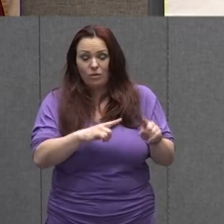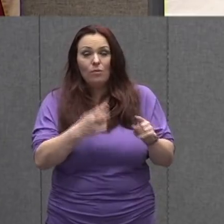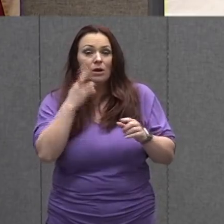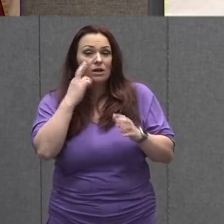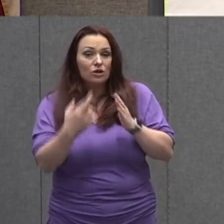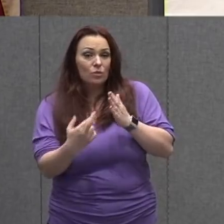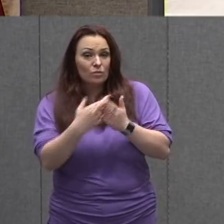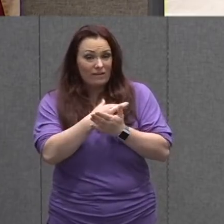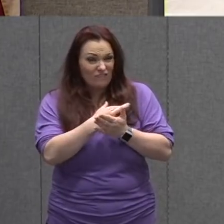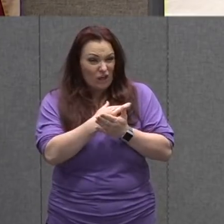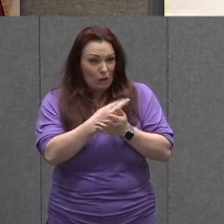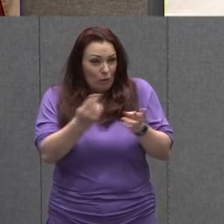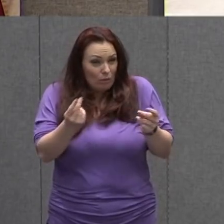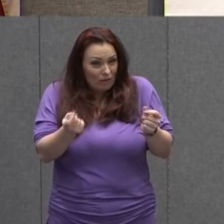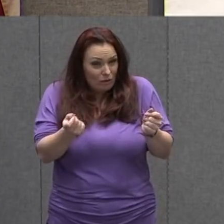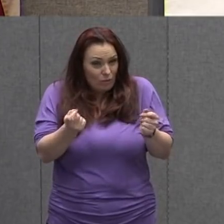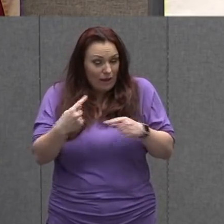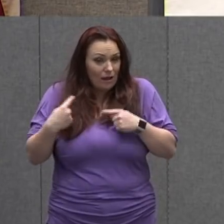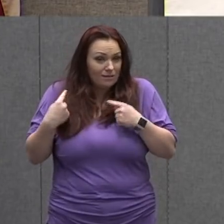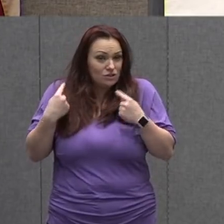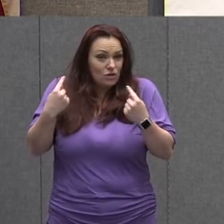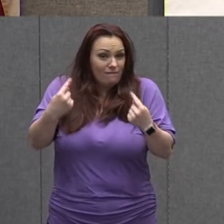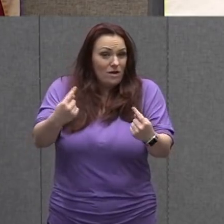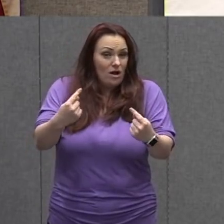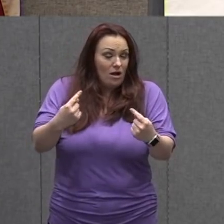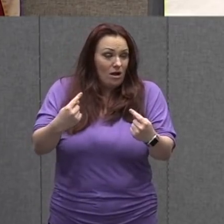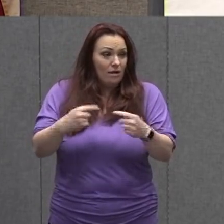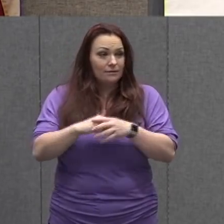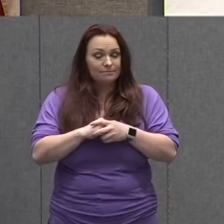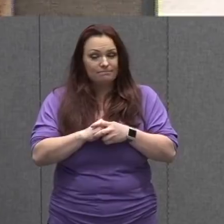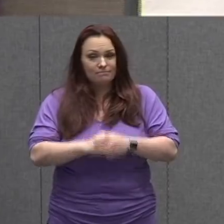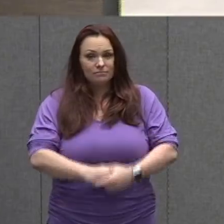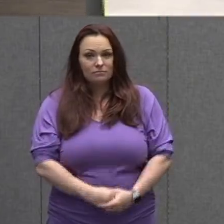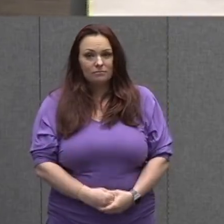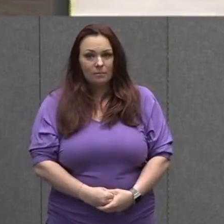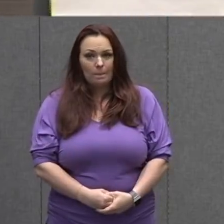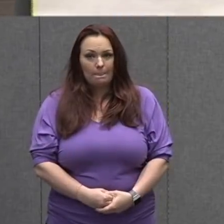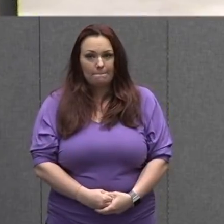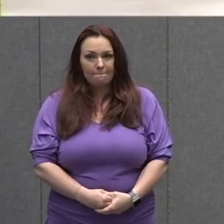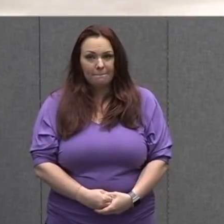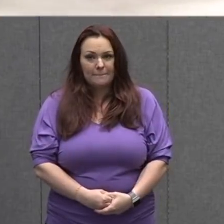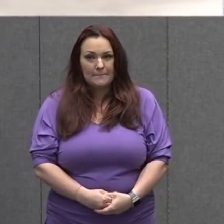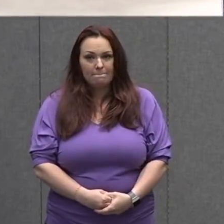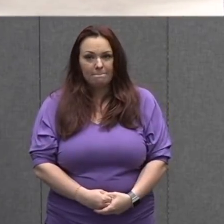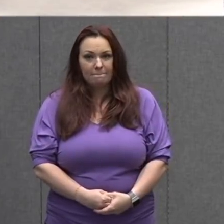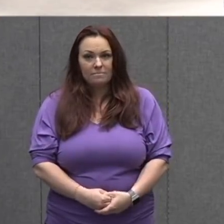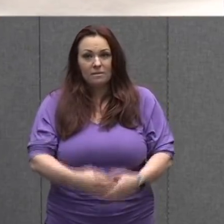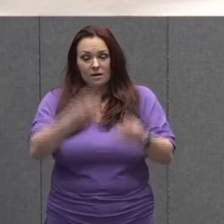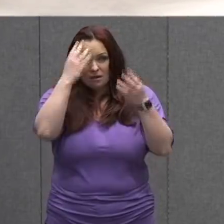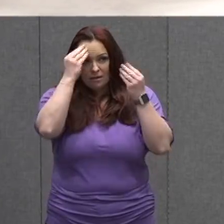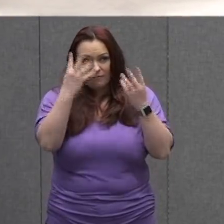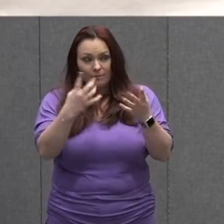what we've been working up to. So, so far for our informational report checklist,